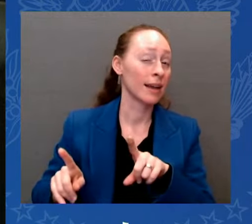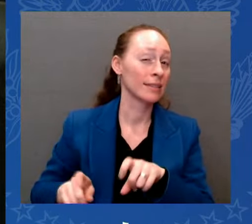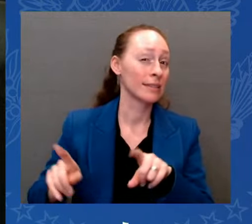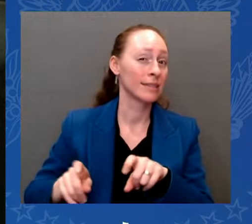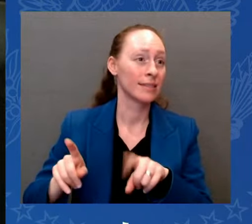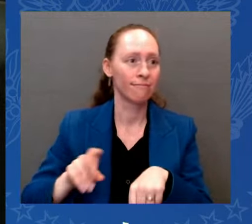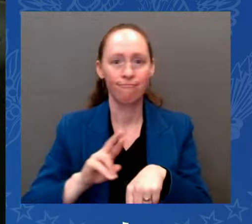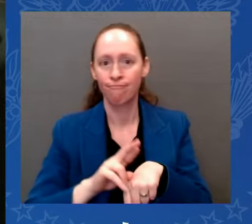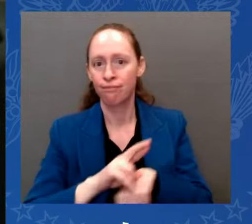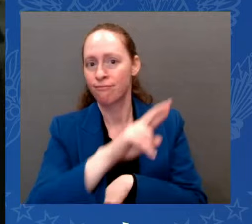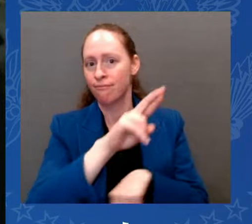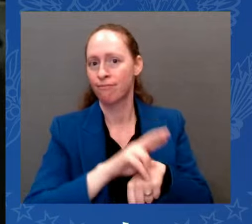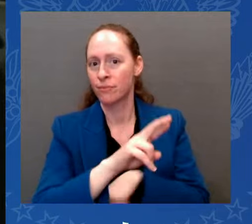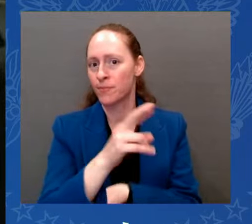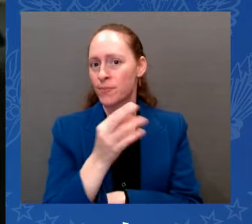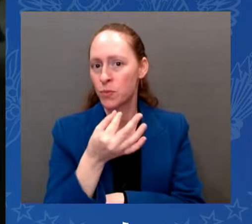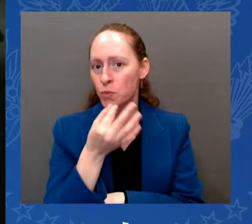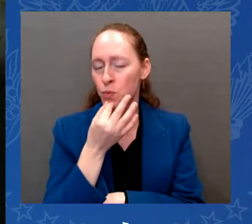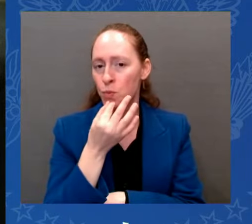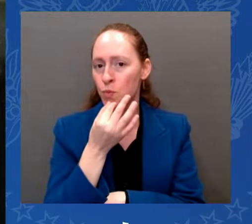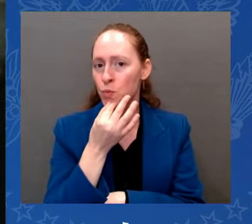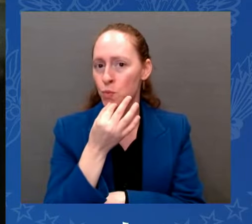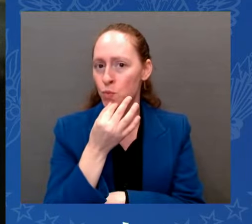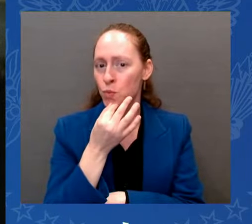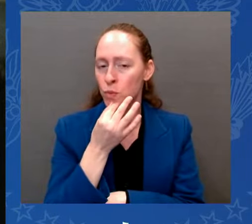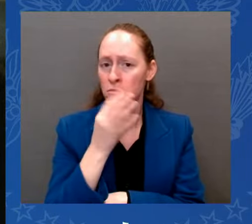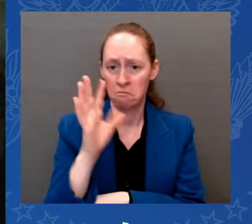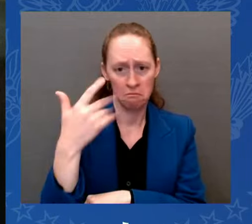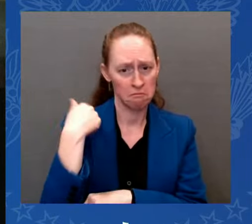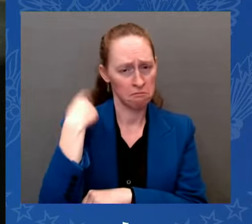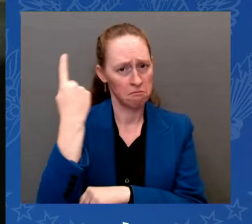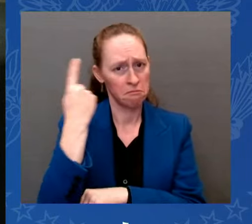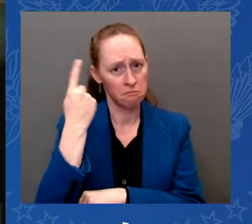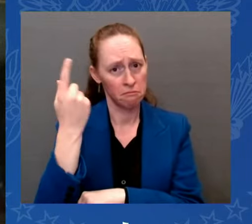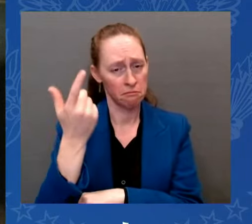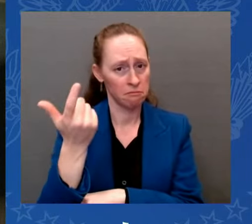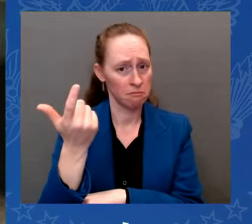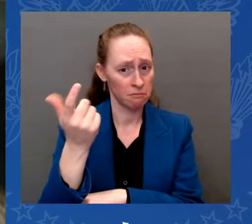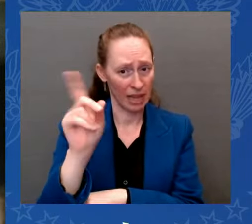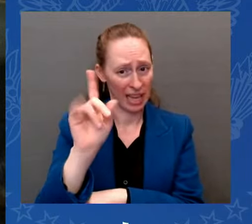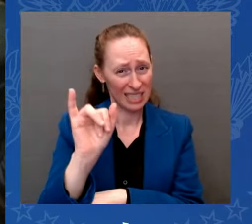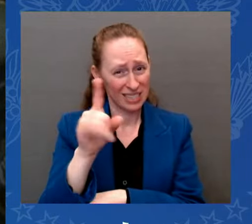To what extent do you think China has the ability to talk North Korea out of conducting such tests?